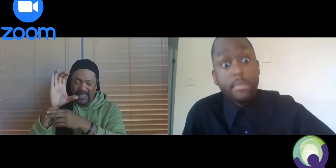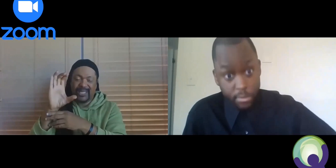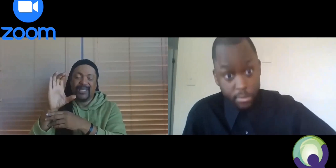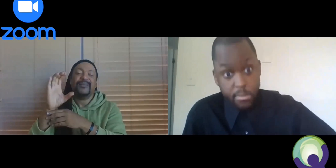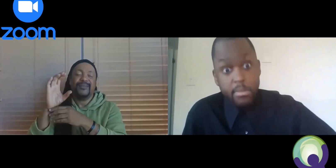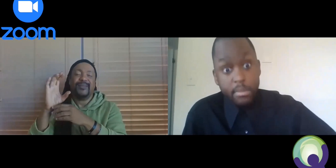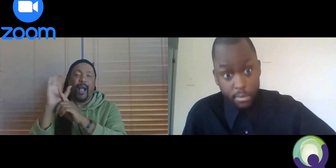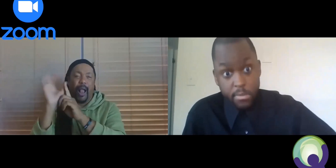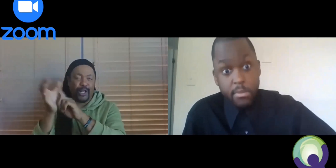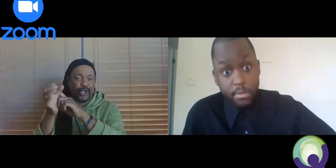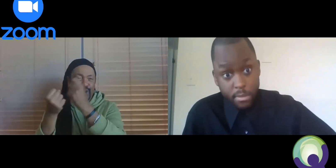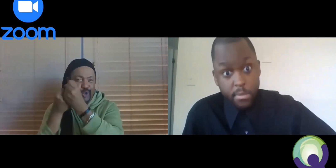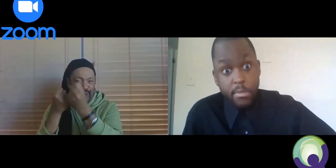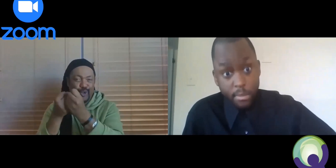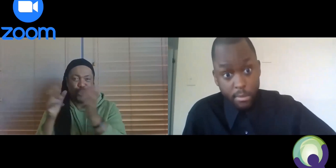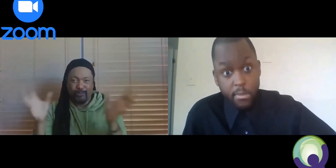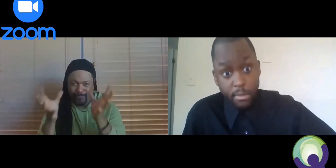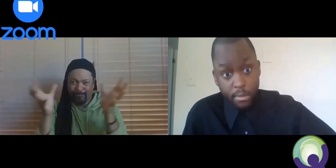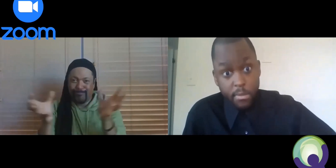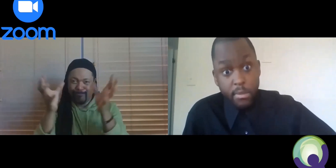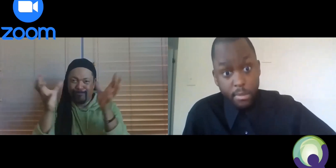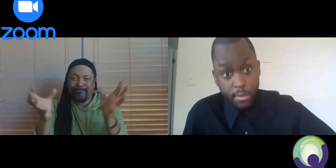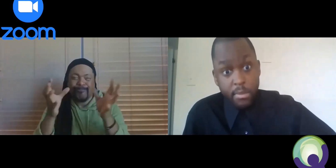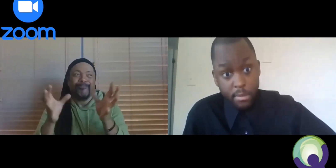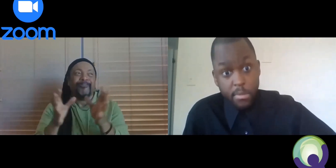give support and encouragement.